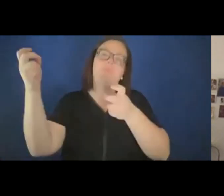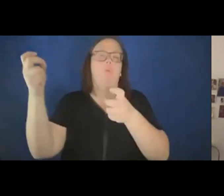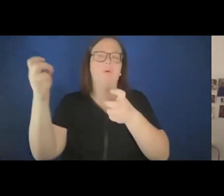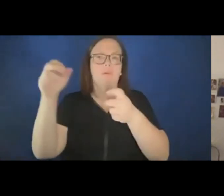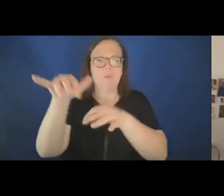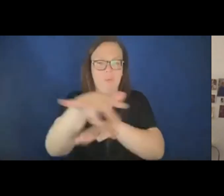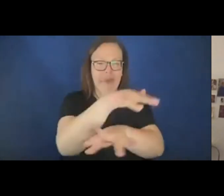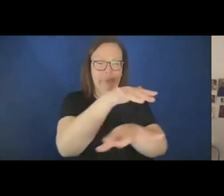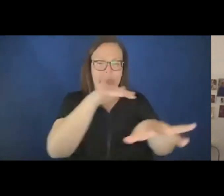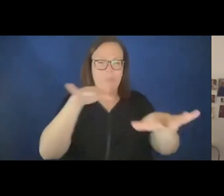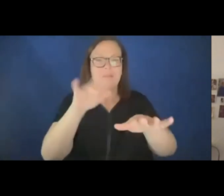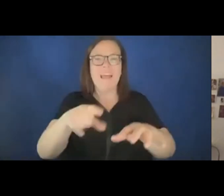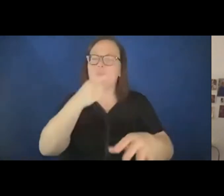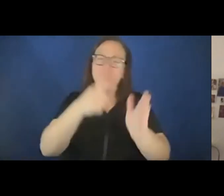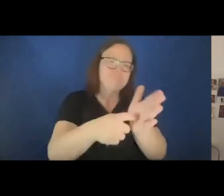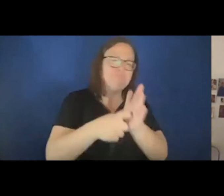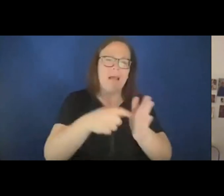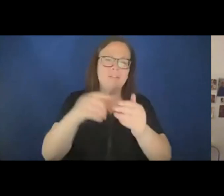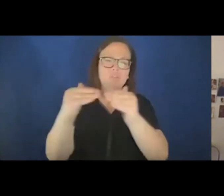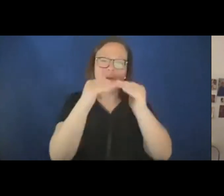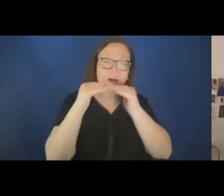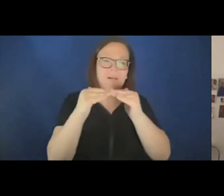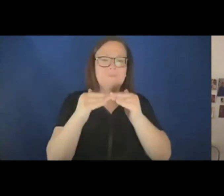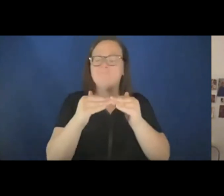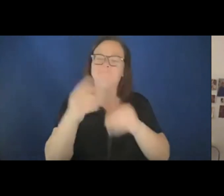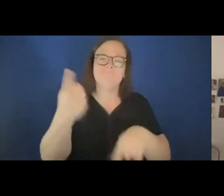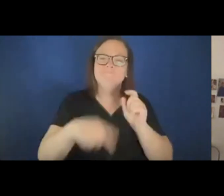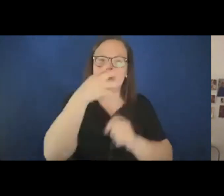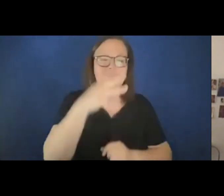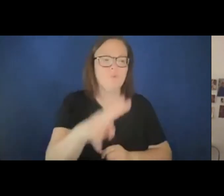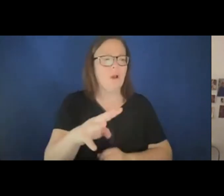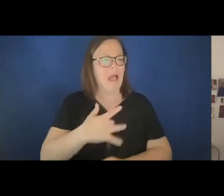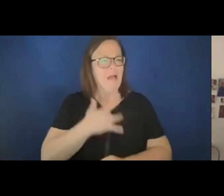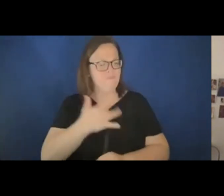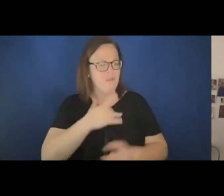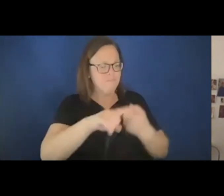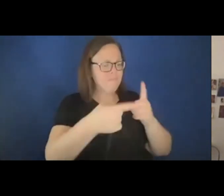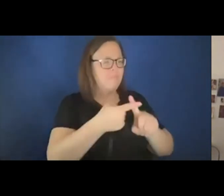for justice impossible to ignore. I feel it in my friend’s deliberate knuckles massaging